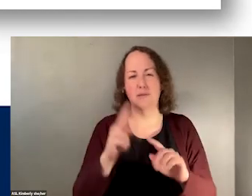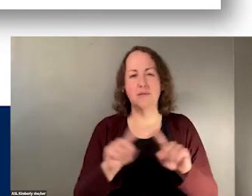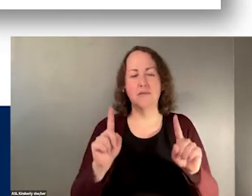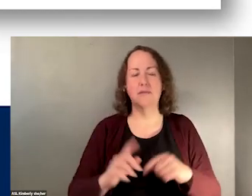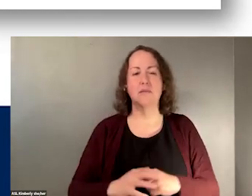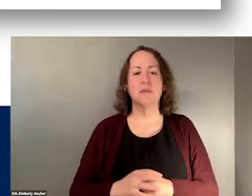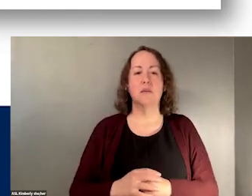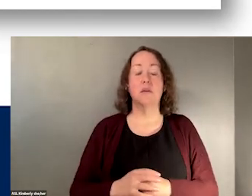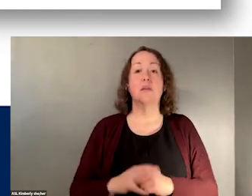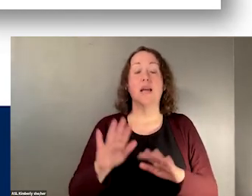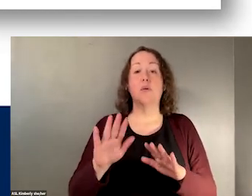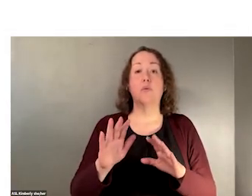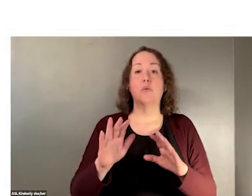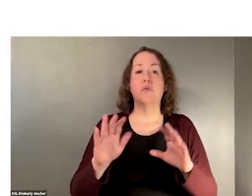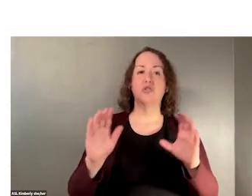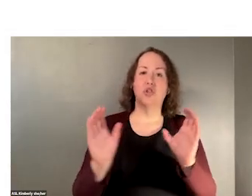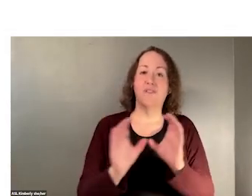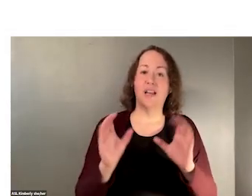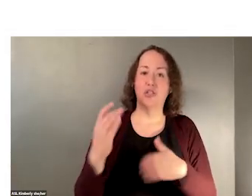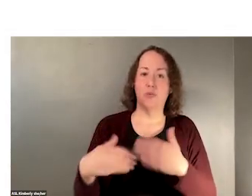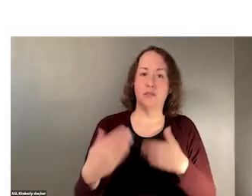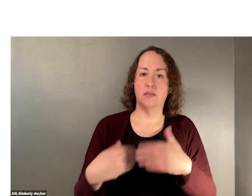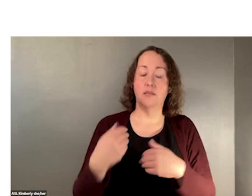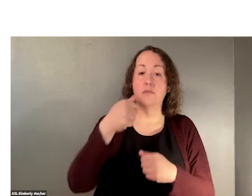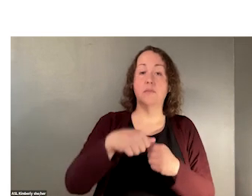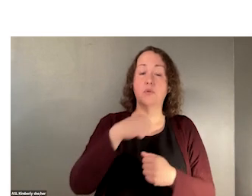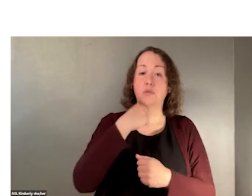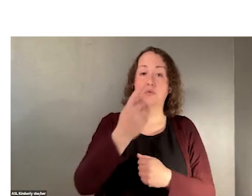You know, I mentioned that the PI has to certify these documents.